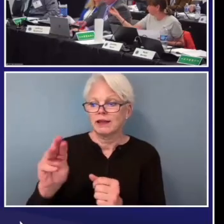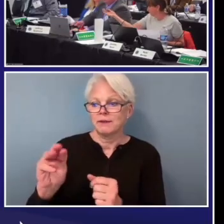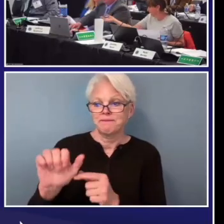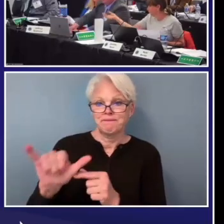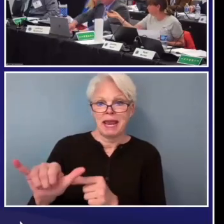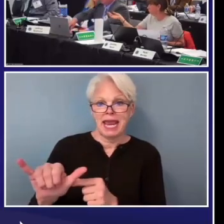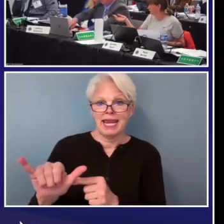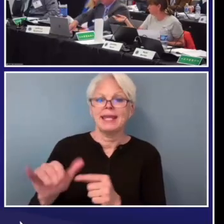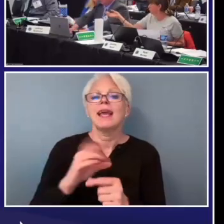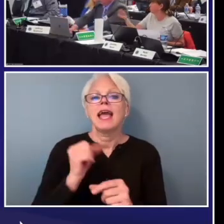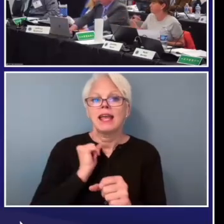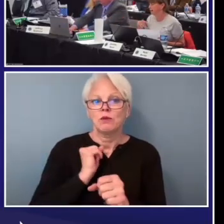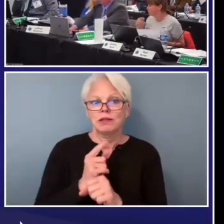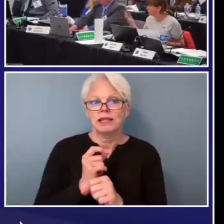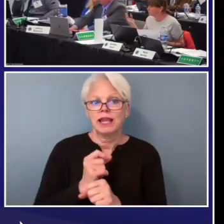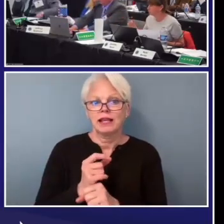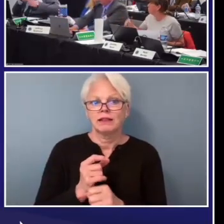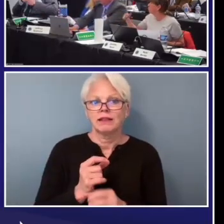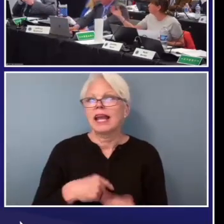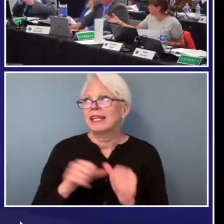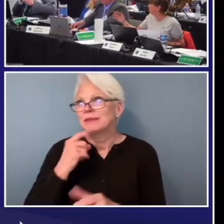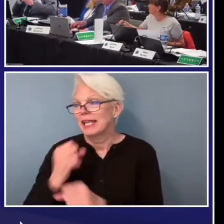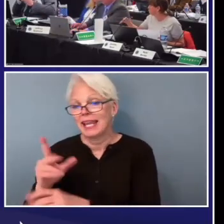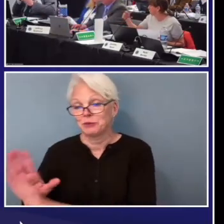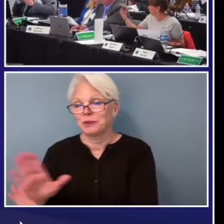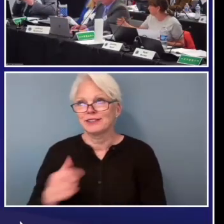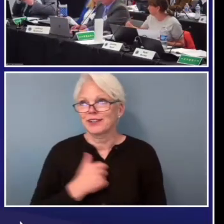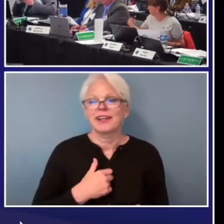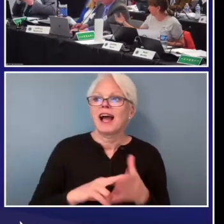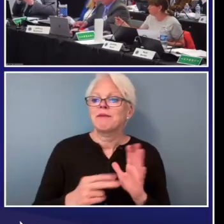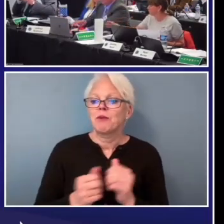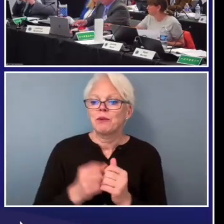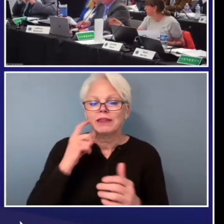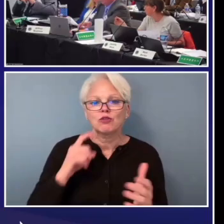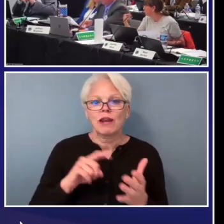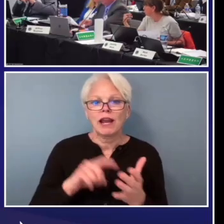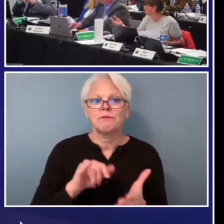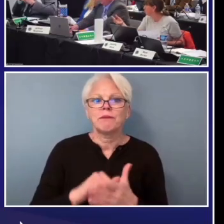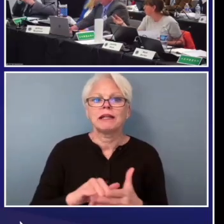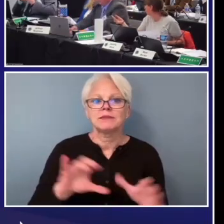the annual, with, so I keep saying annual, with the recognition that has to be done every time they come before.